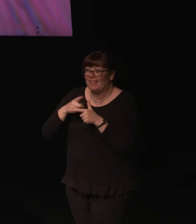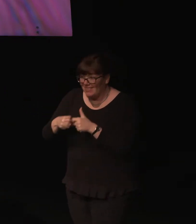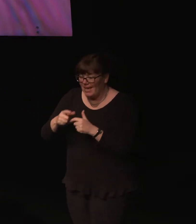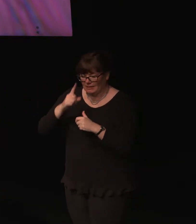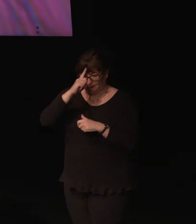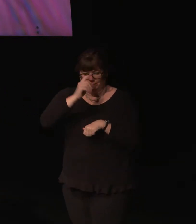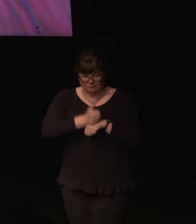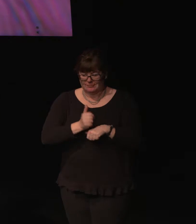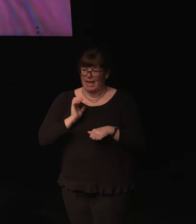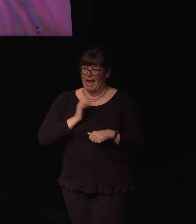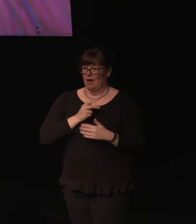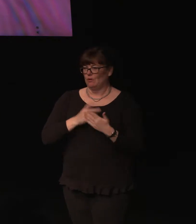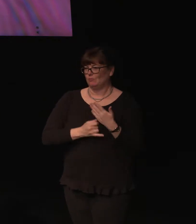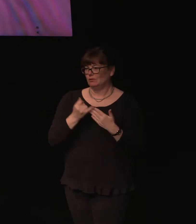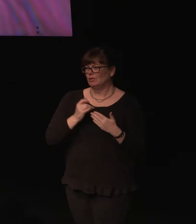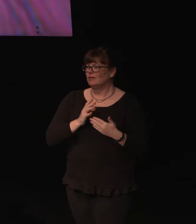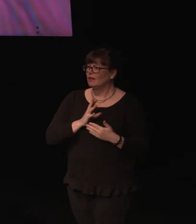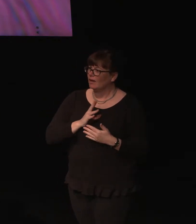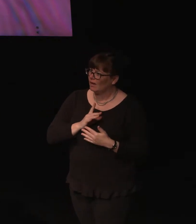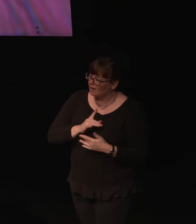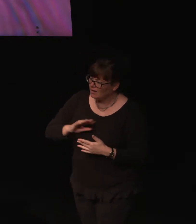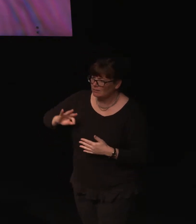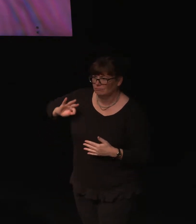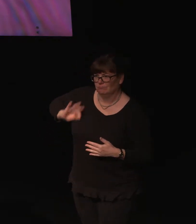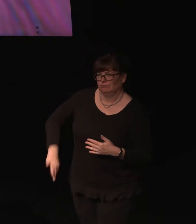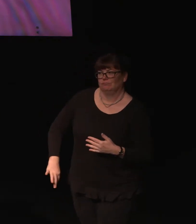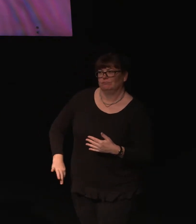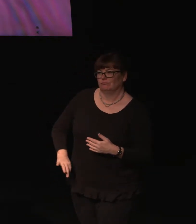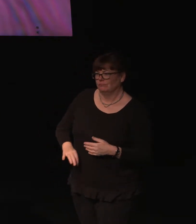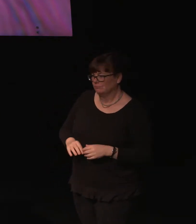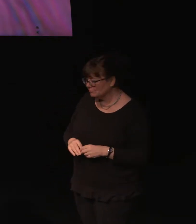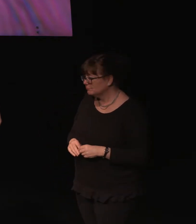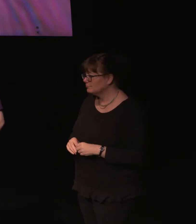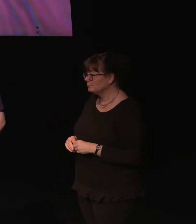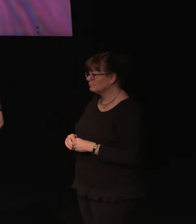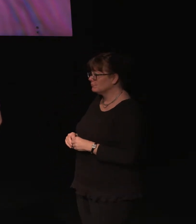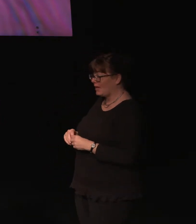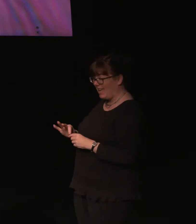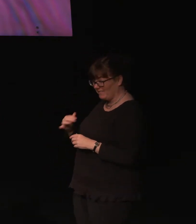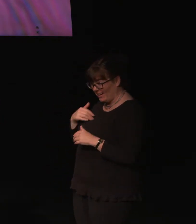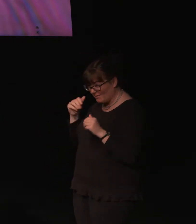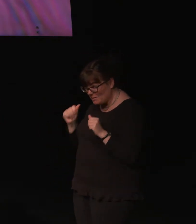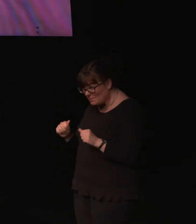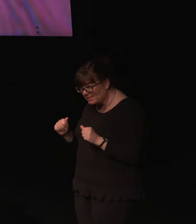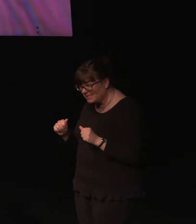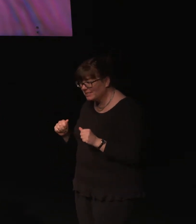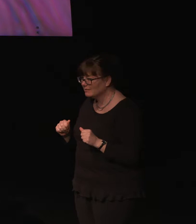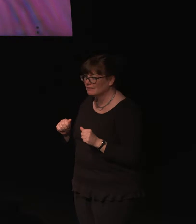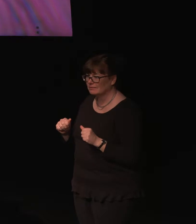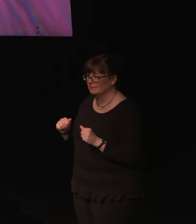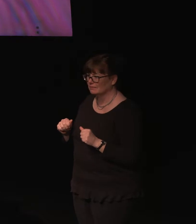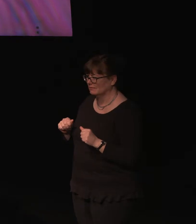And that's something that makes me so happy. And if I had the ability I'd put a hundred more of these features in here.